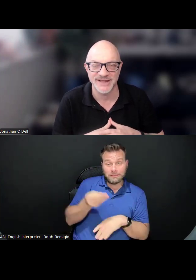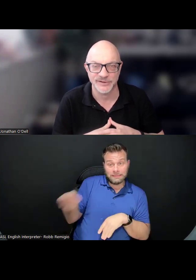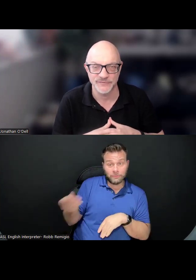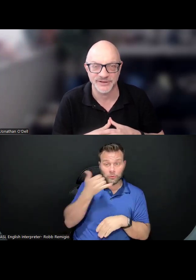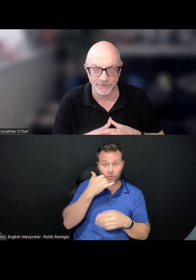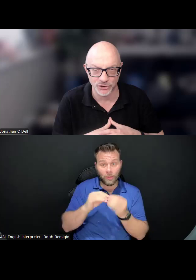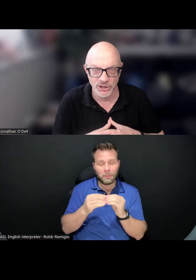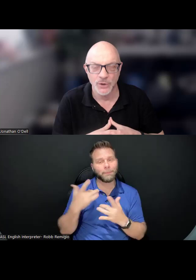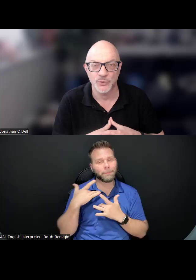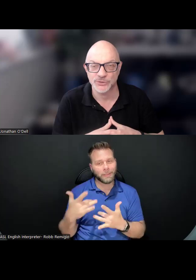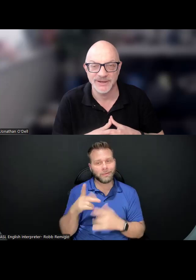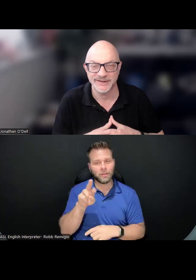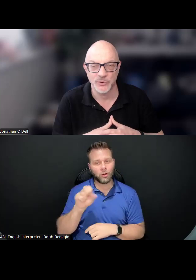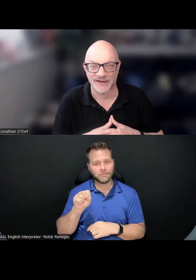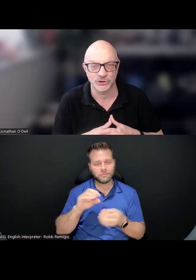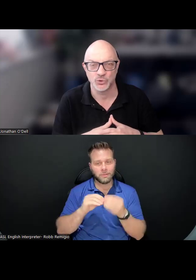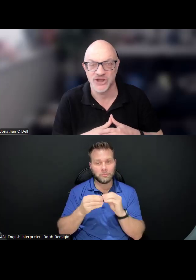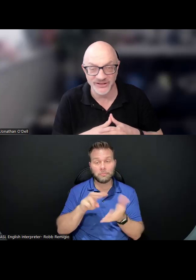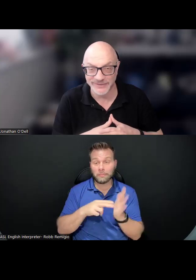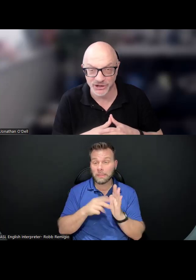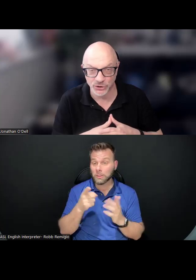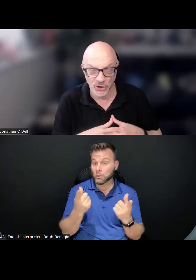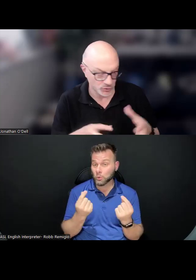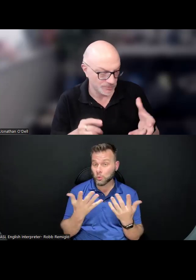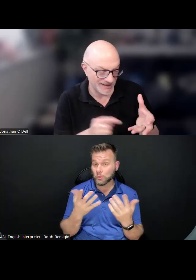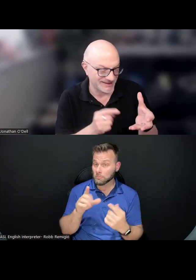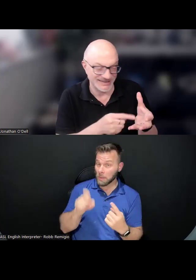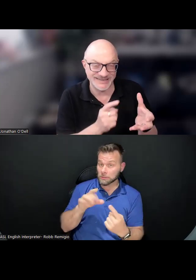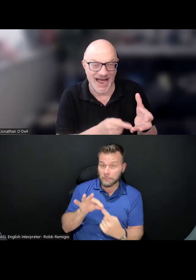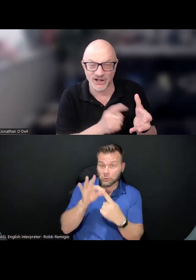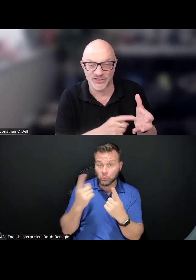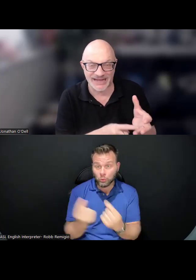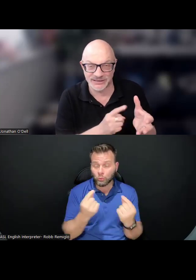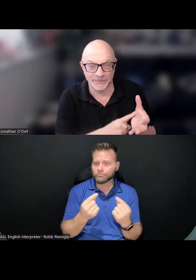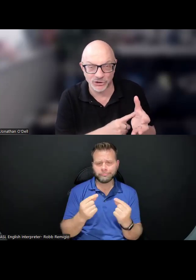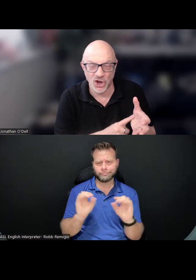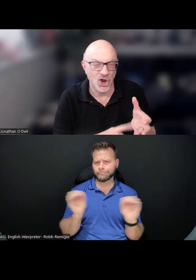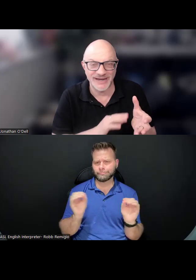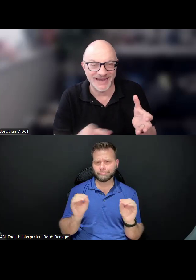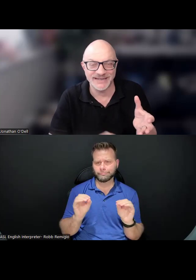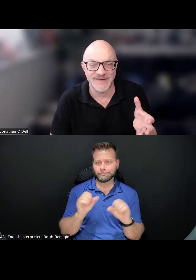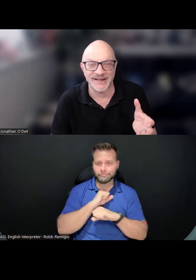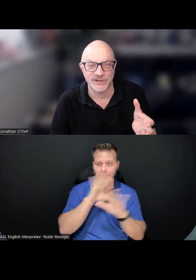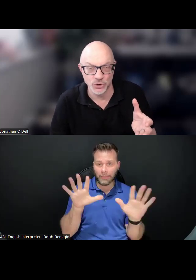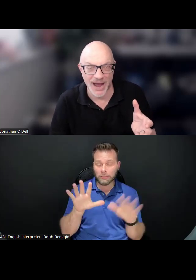phone number, it is likely going to be the Video Relay Service . You don't have to do anything